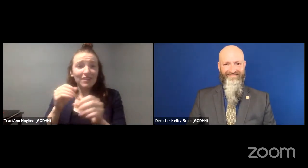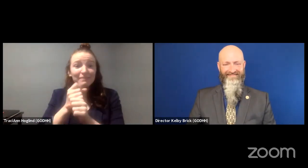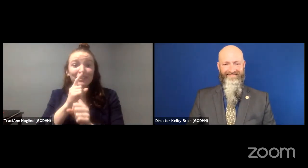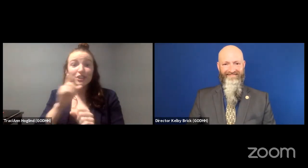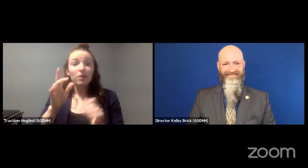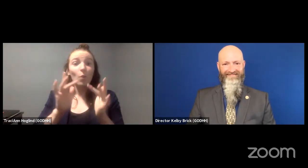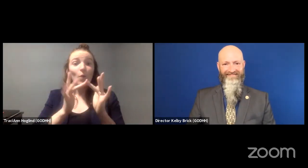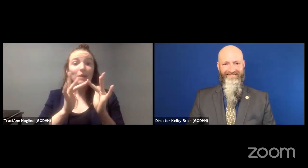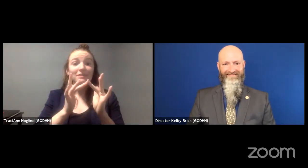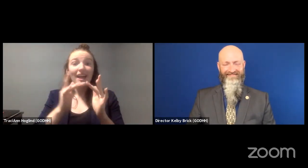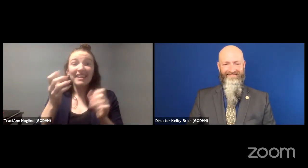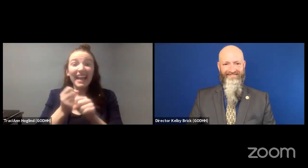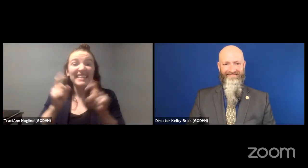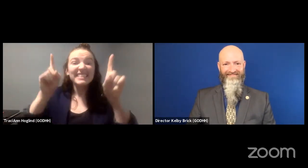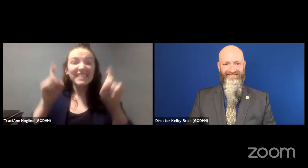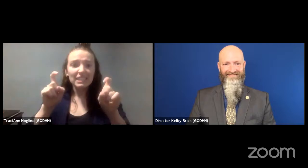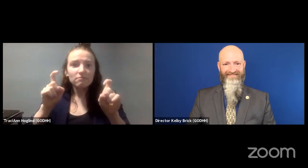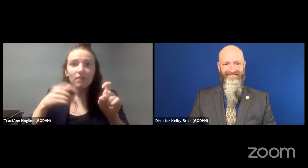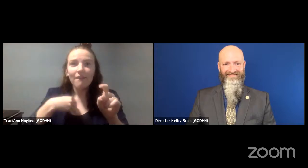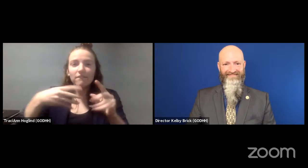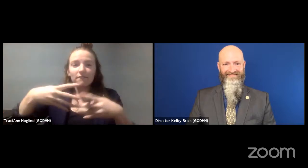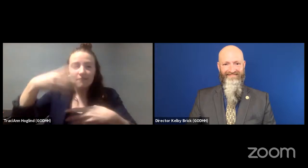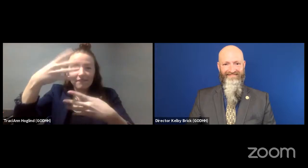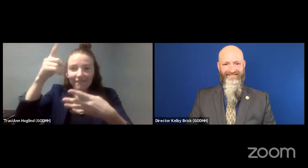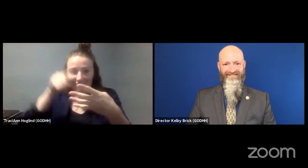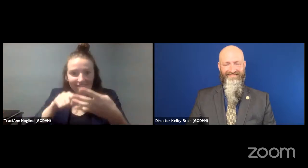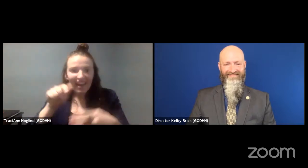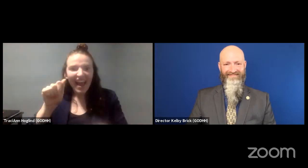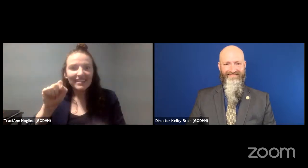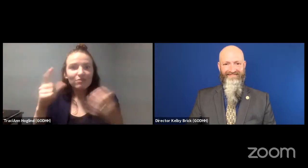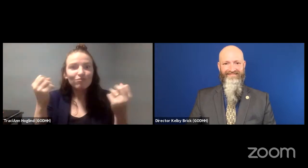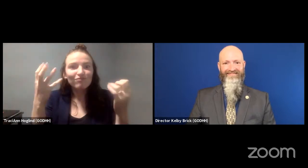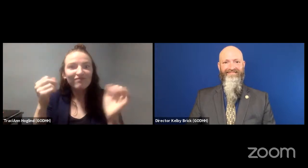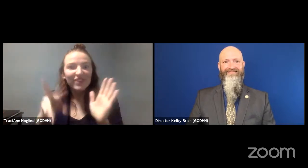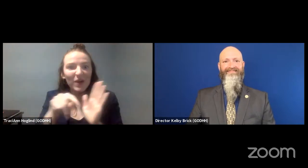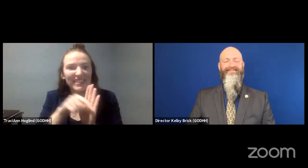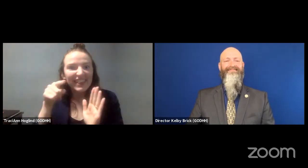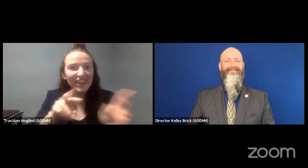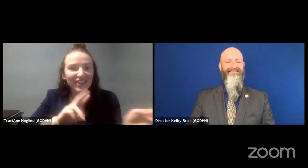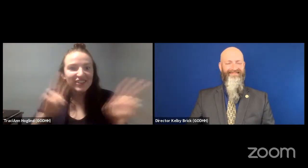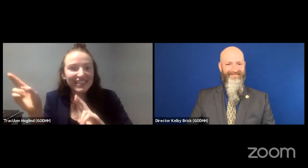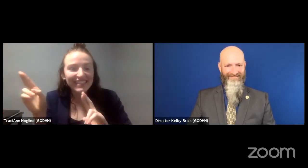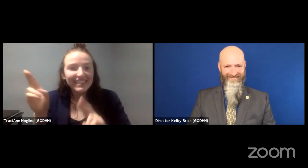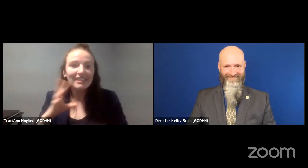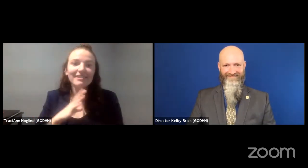request. She collaborated with our office to make sure the testing websites have ASL